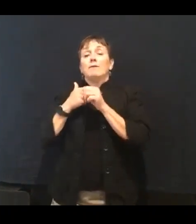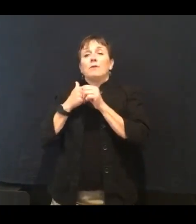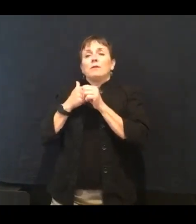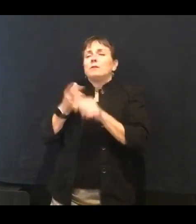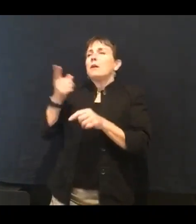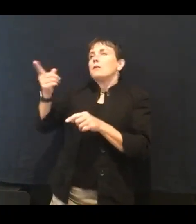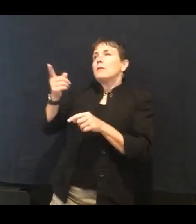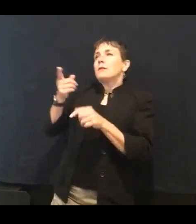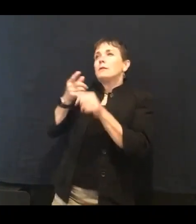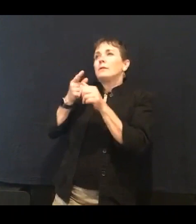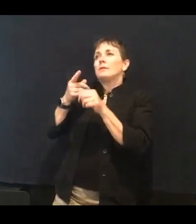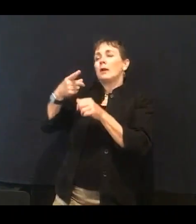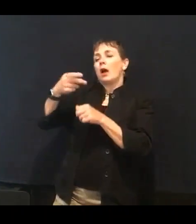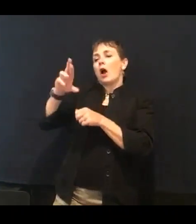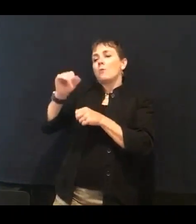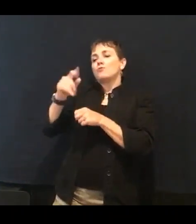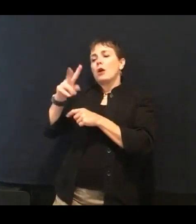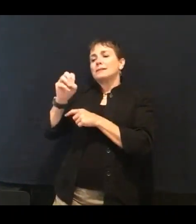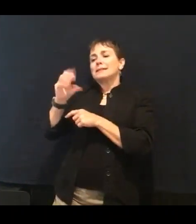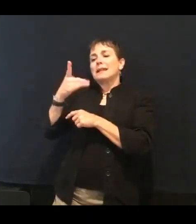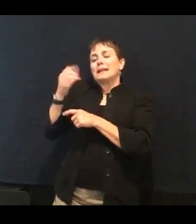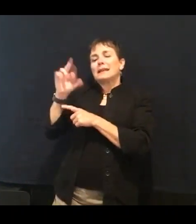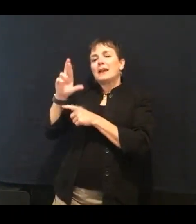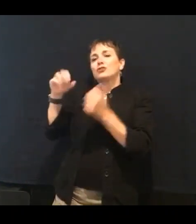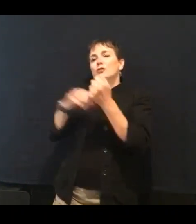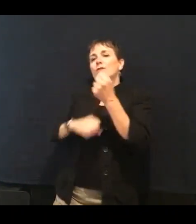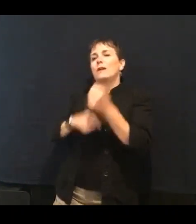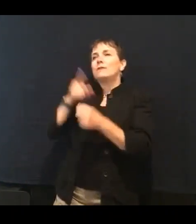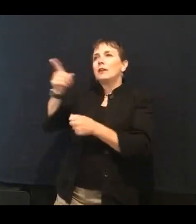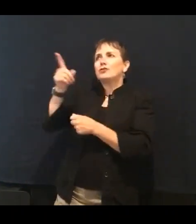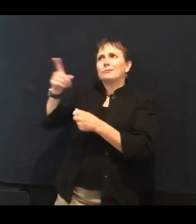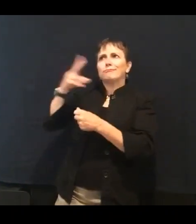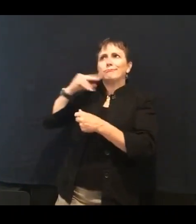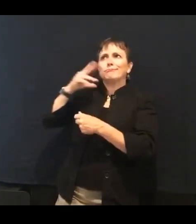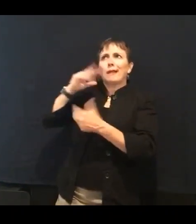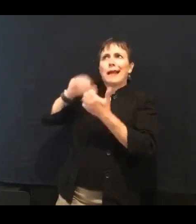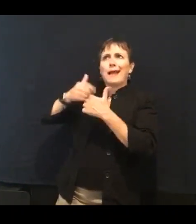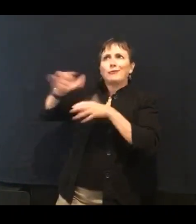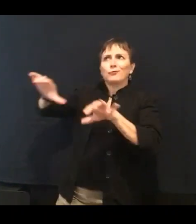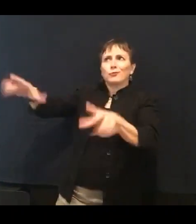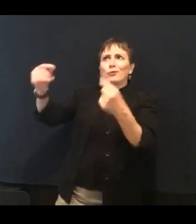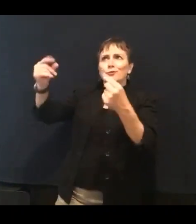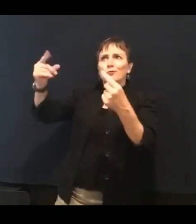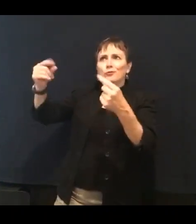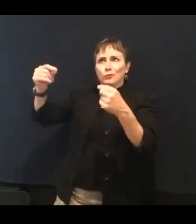Cancer Foundation, the Initiative's model emphasizes collaboration over competition.